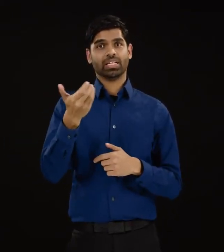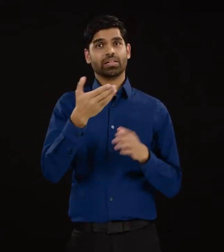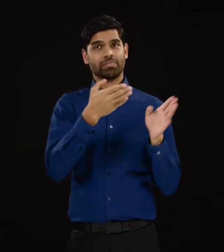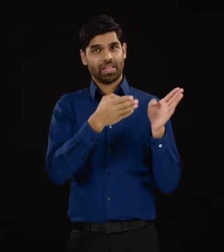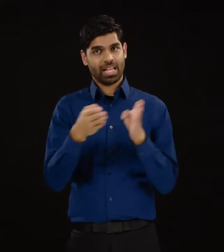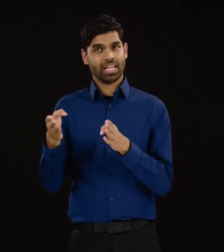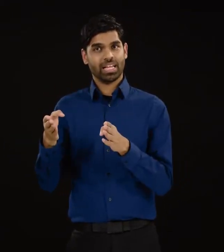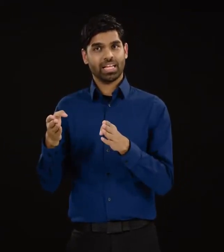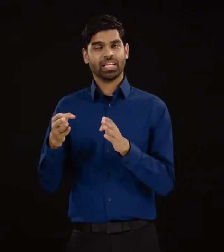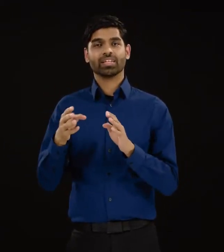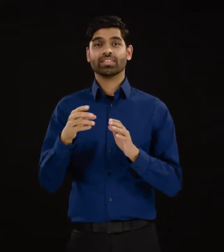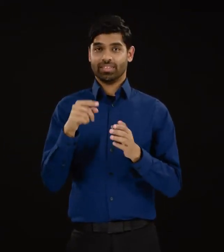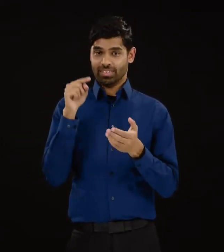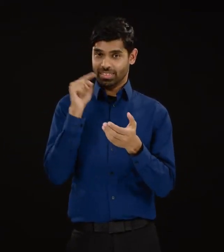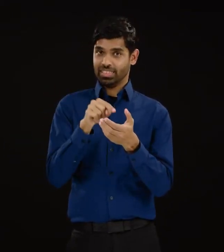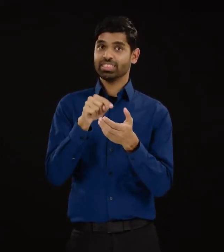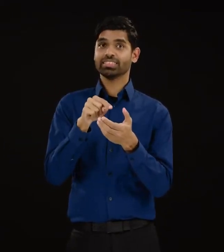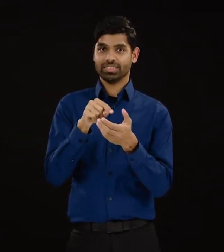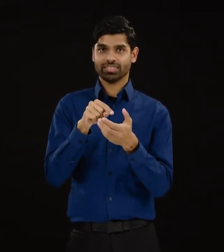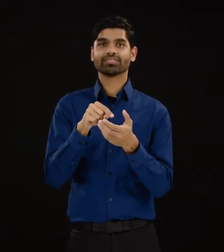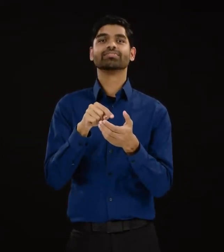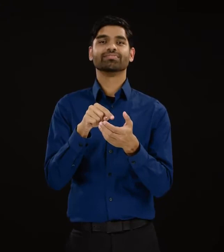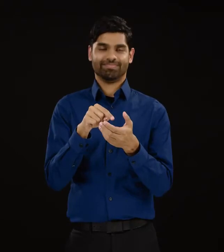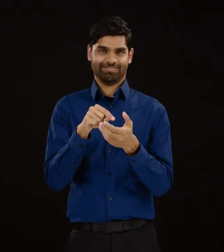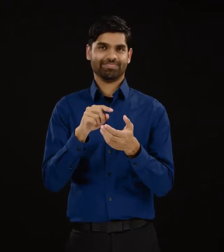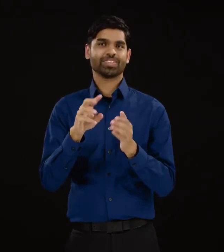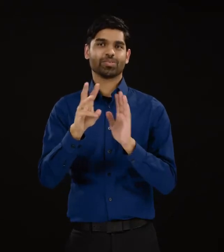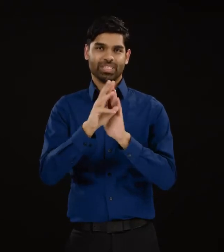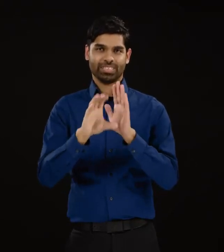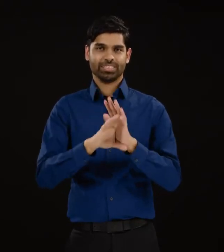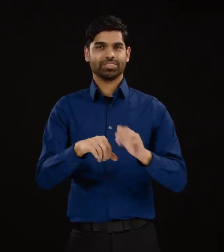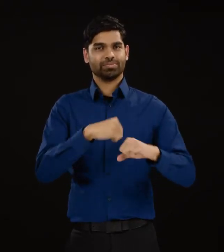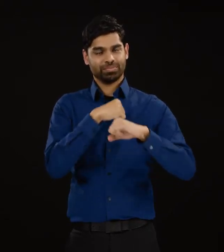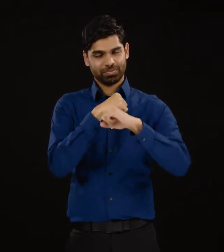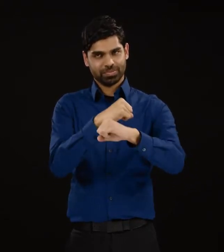It explains consumer rights and the rules wireless service providers must follow.